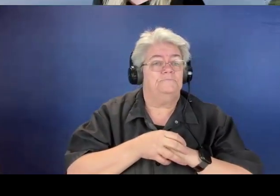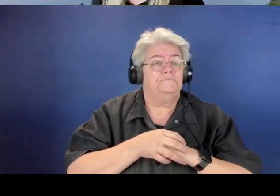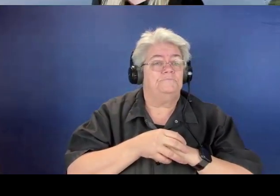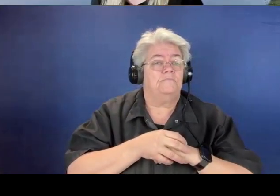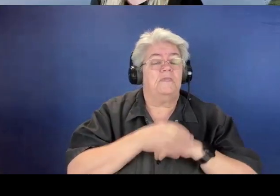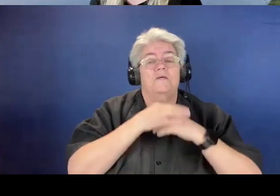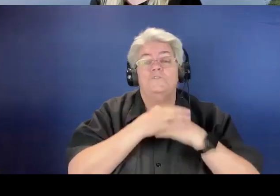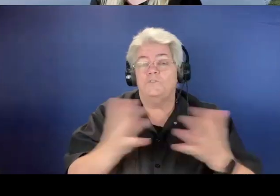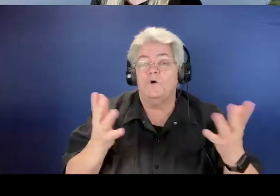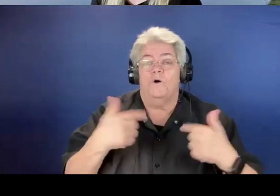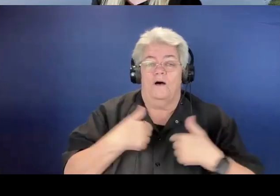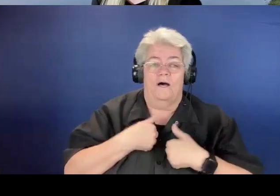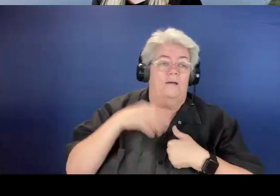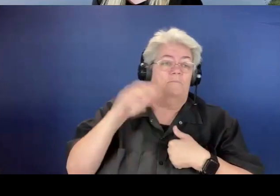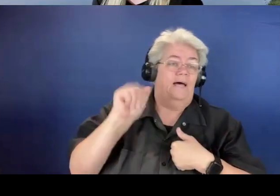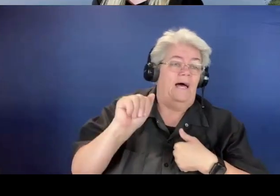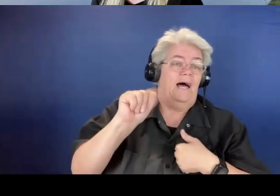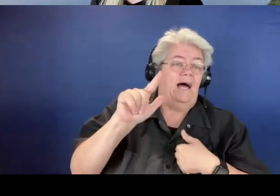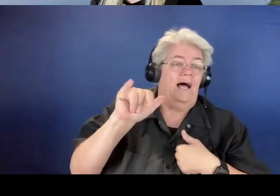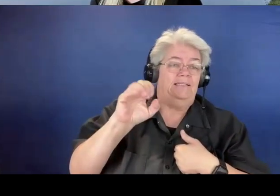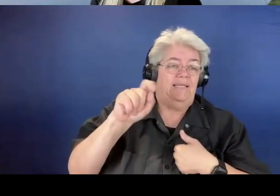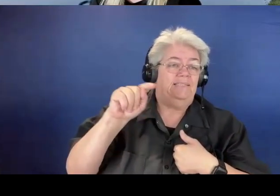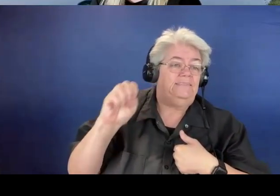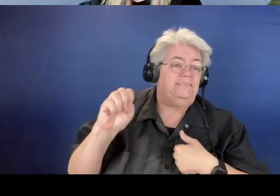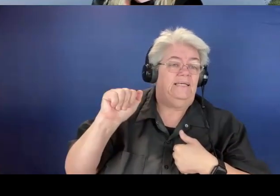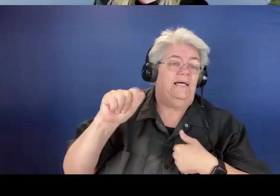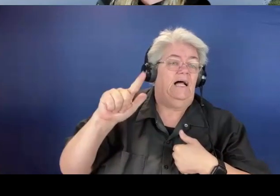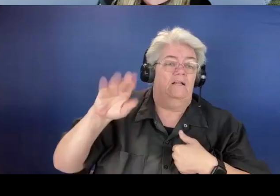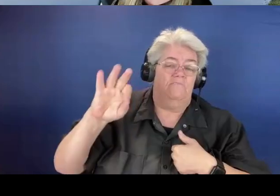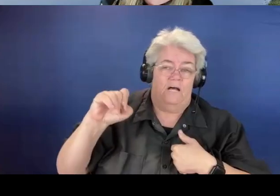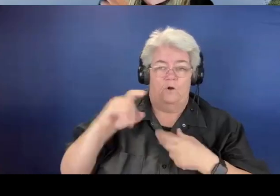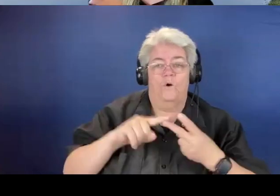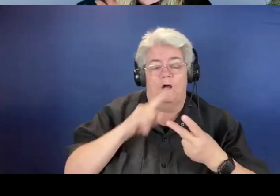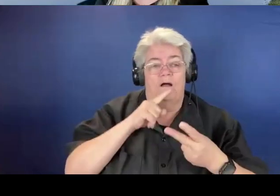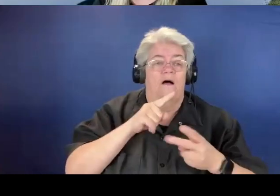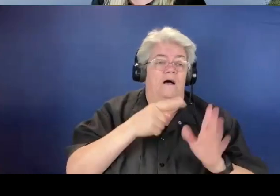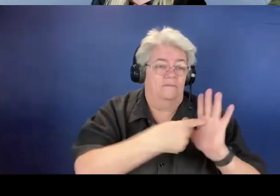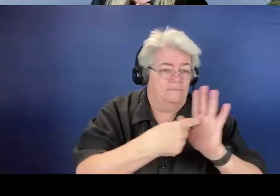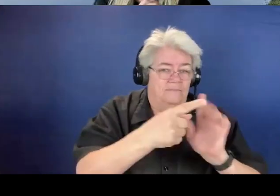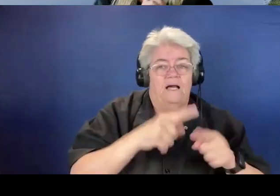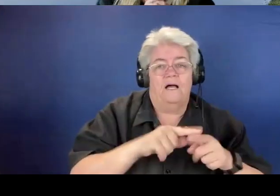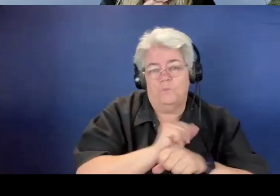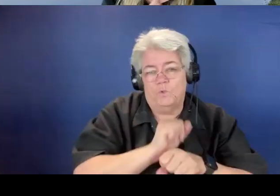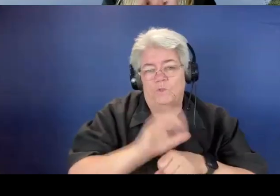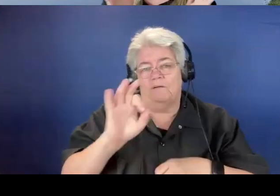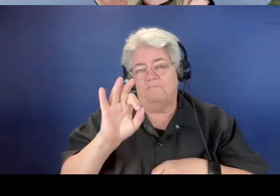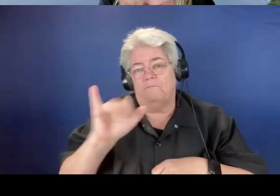So, I am Alliete Alfano. These are my disclosures. I work at FIU. I own a private practice.